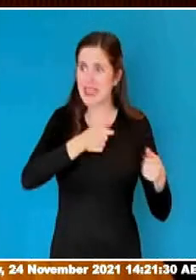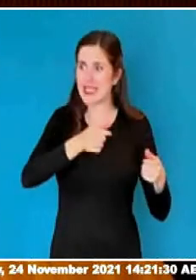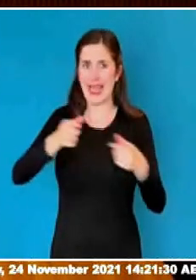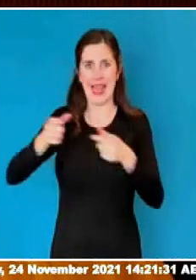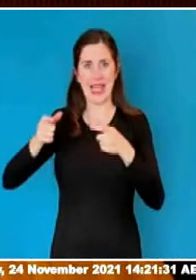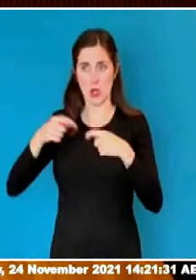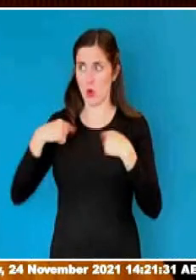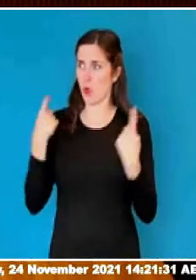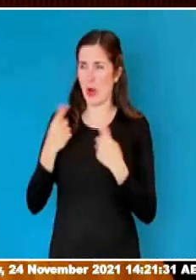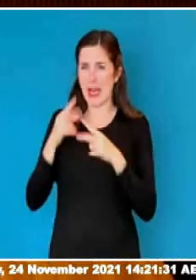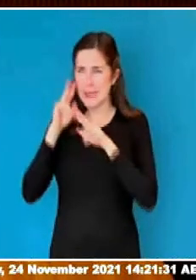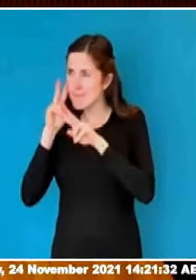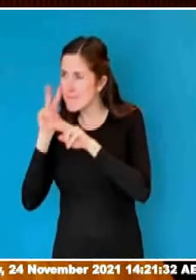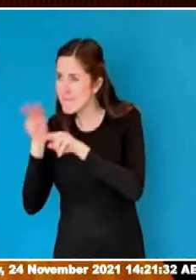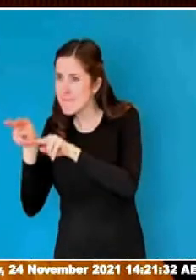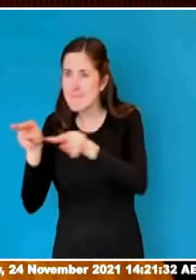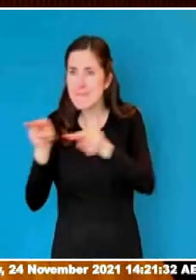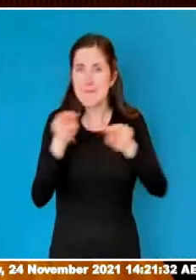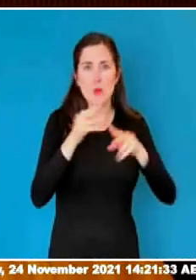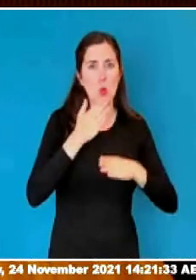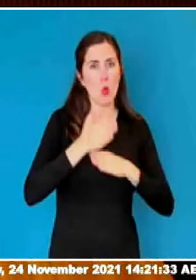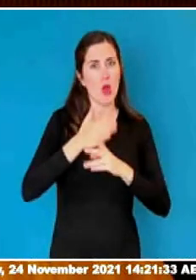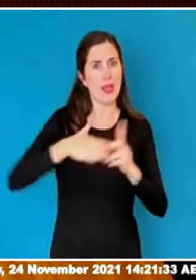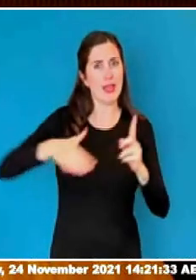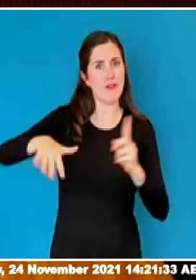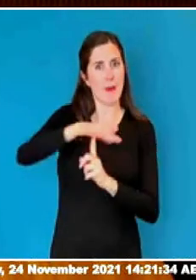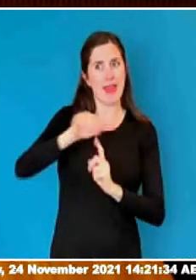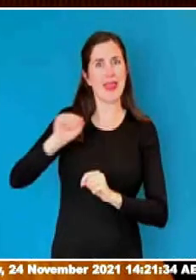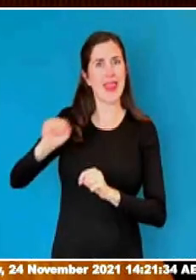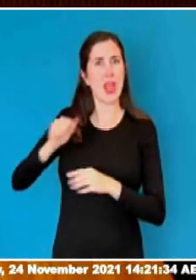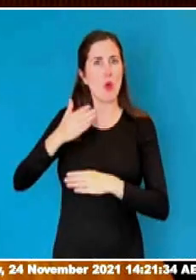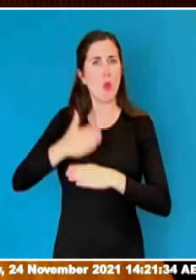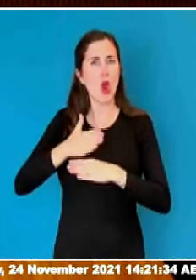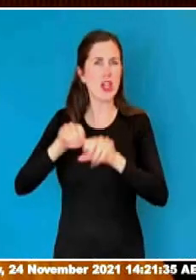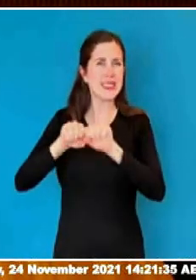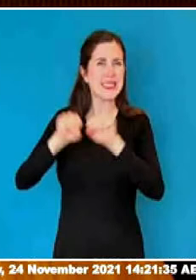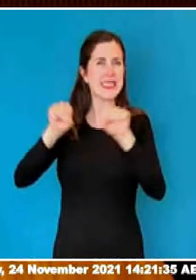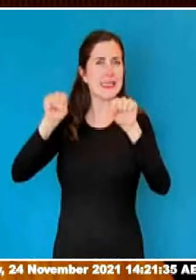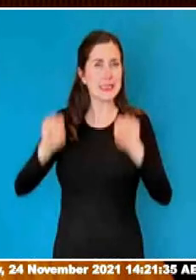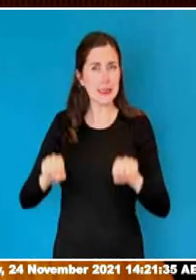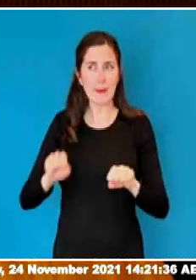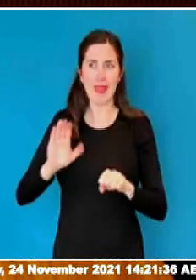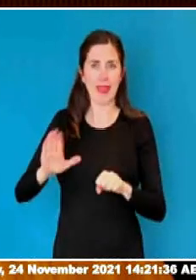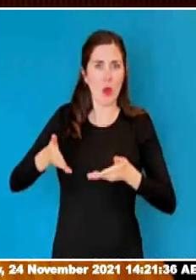environment and the systems of work in any workplace and that can extend to, if there